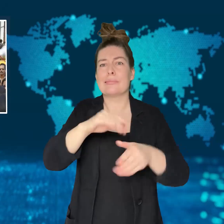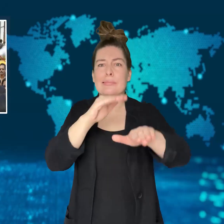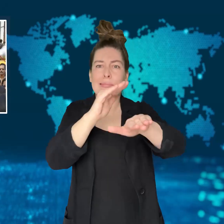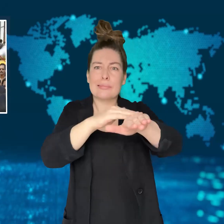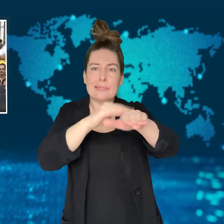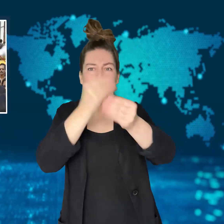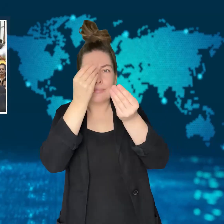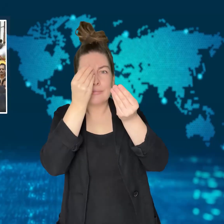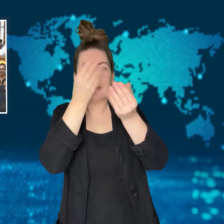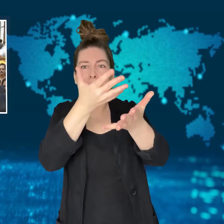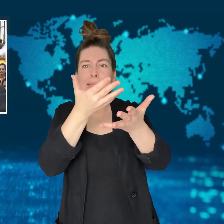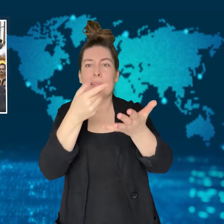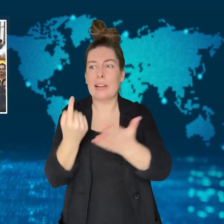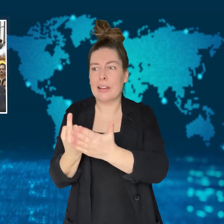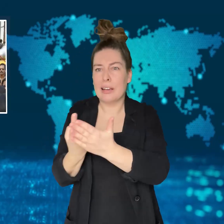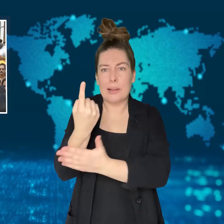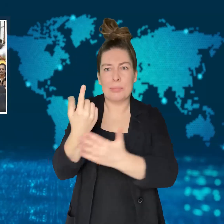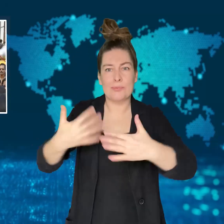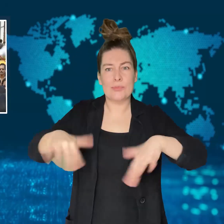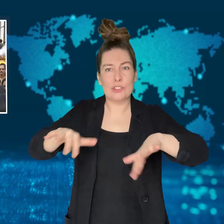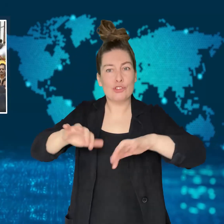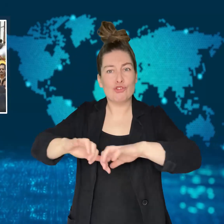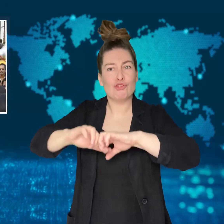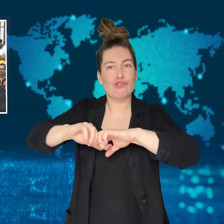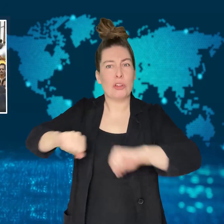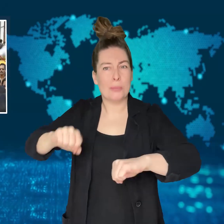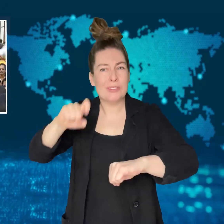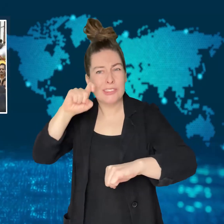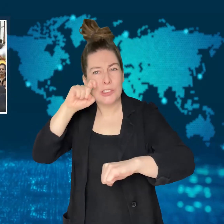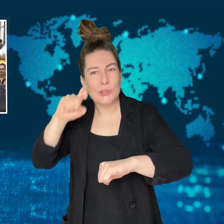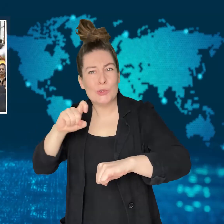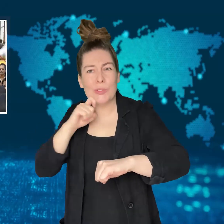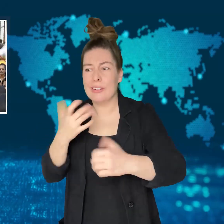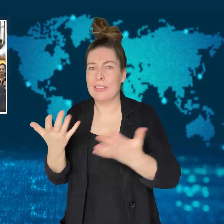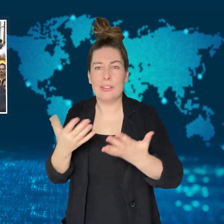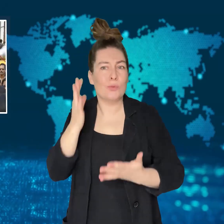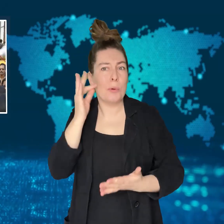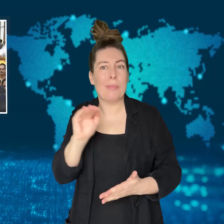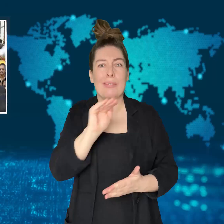Many rape cases are not reported